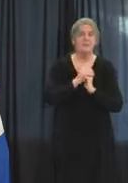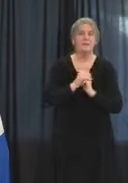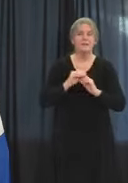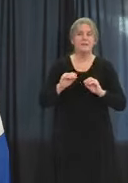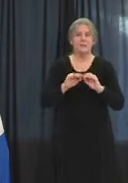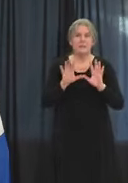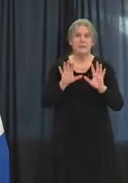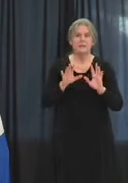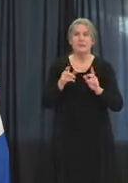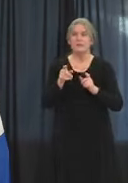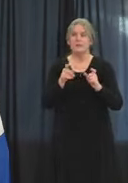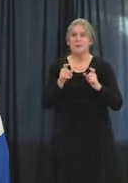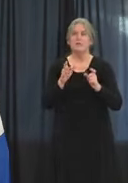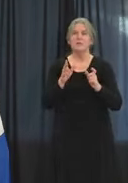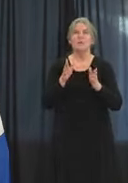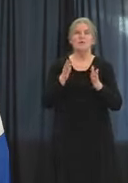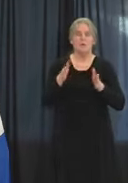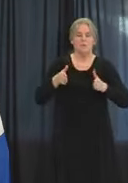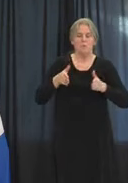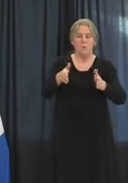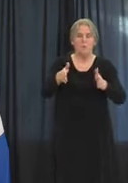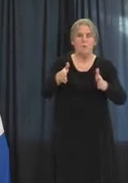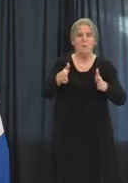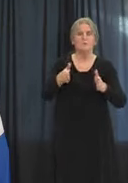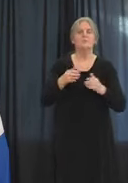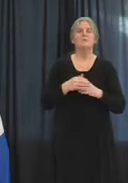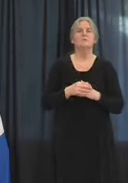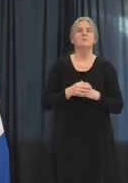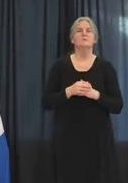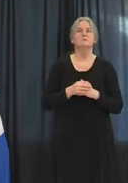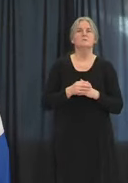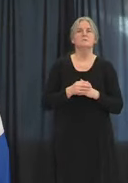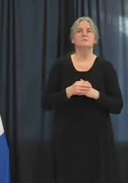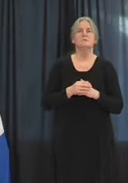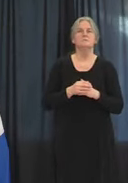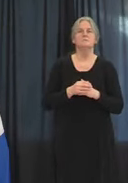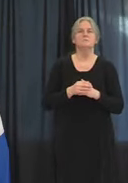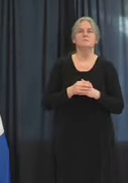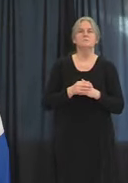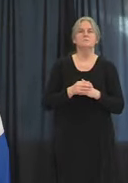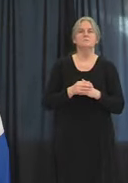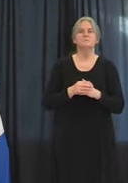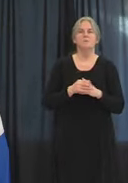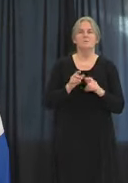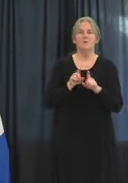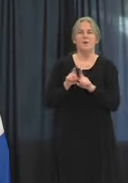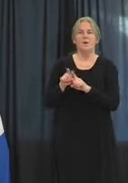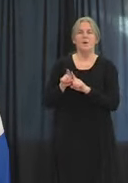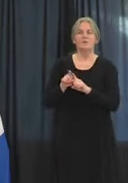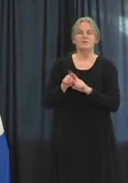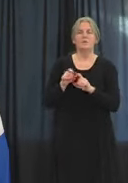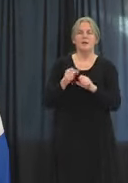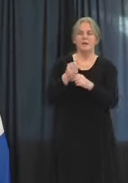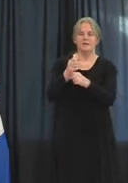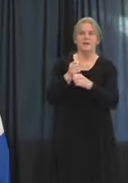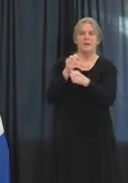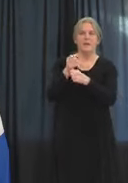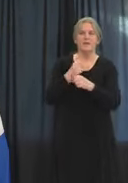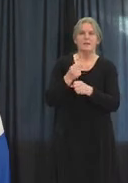maintaining, clearing, and controlling the use of roads and streets, using and obtaining and